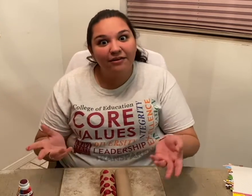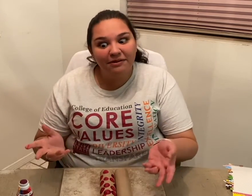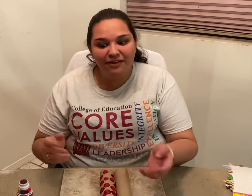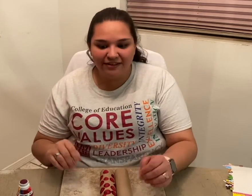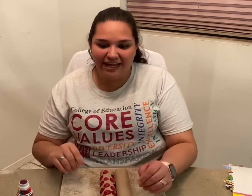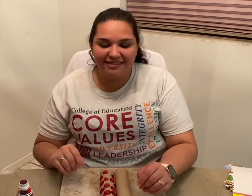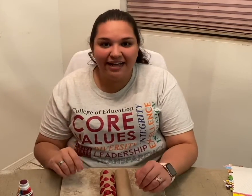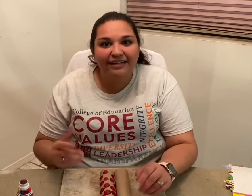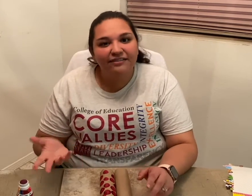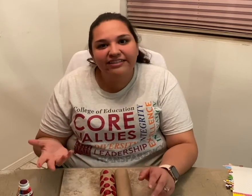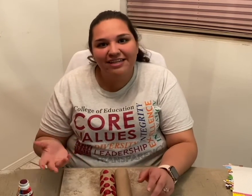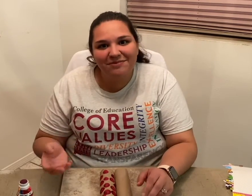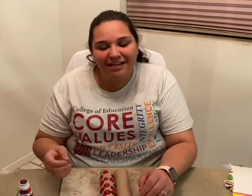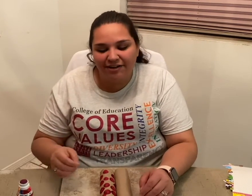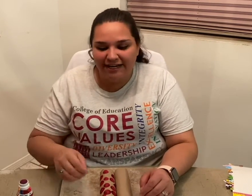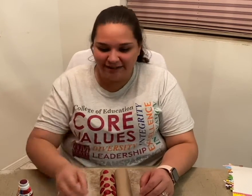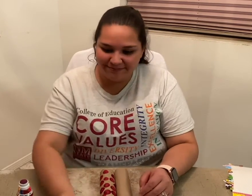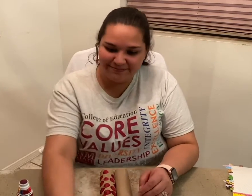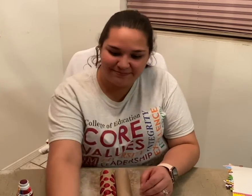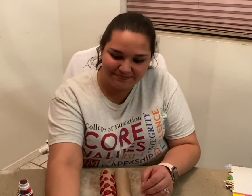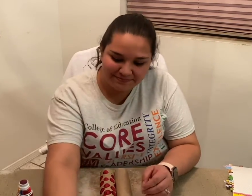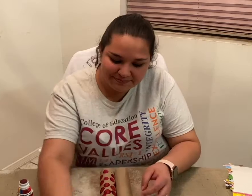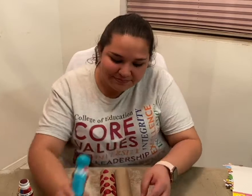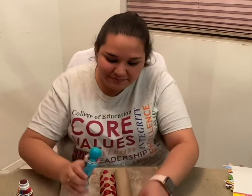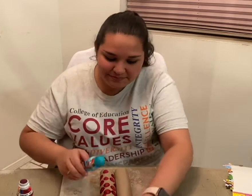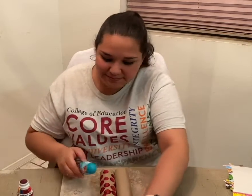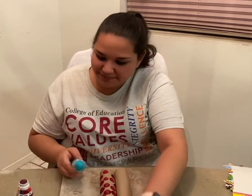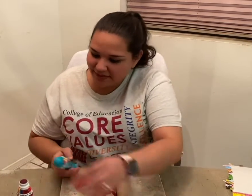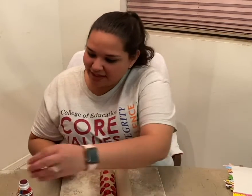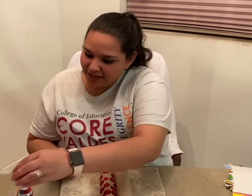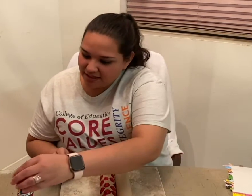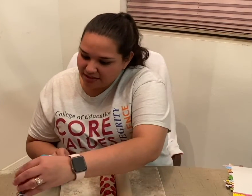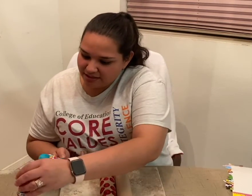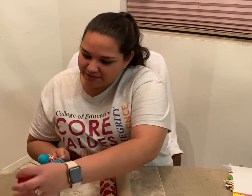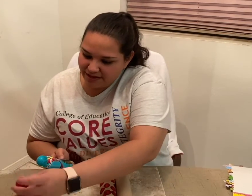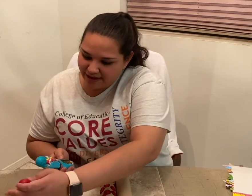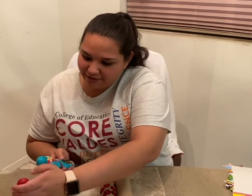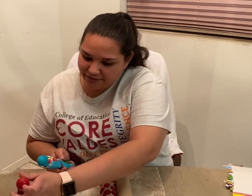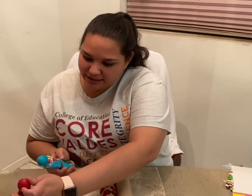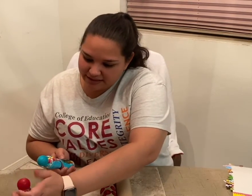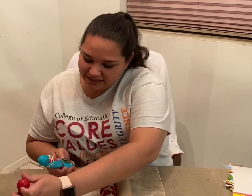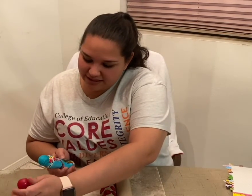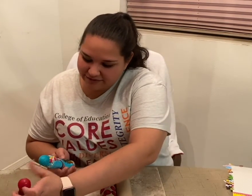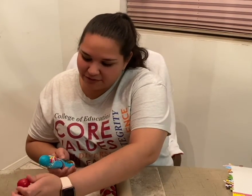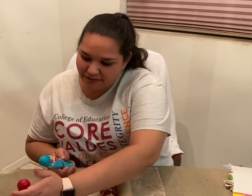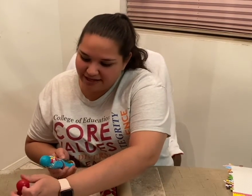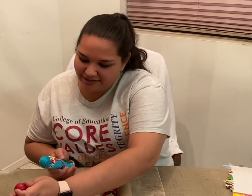we've learned that sign, let's keep decorating. So, now instead of the red dauber,